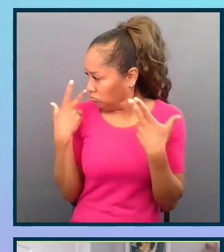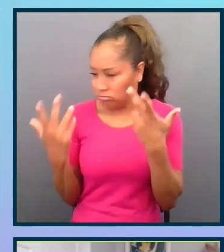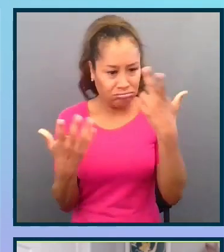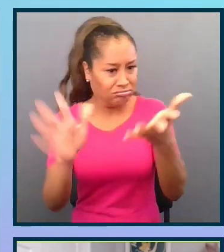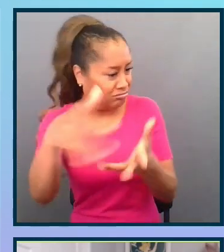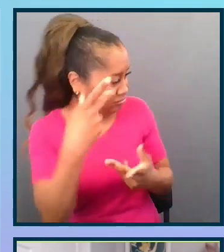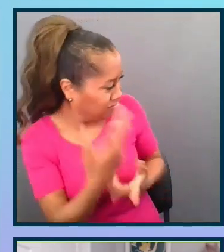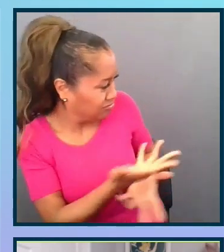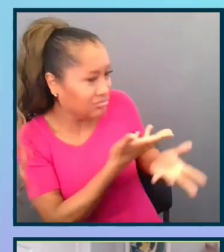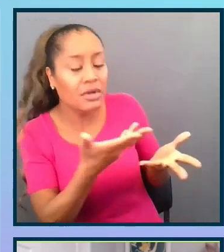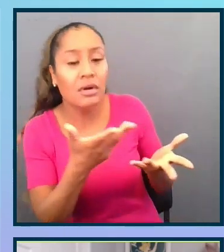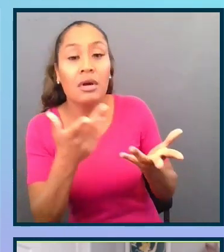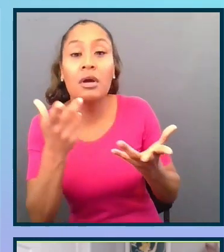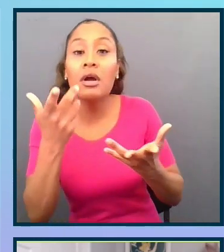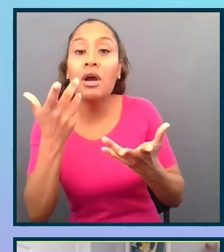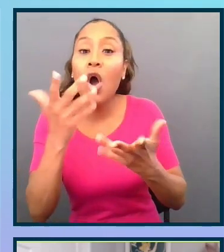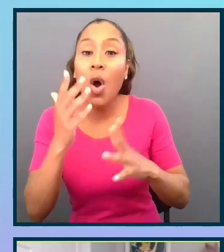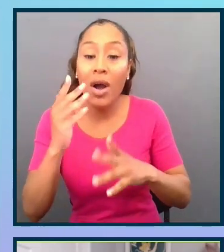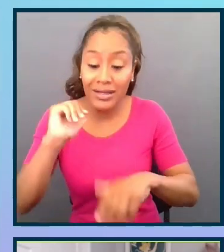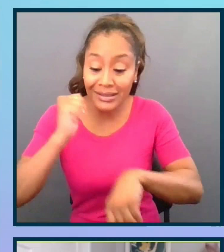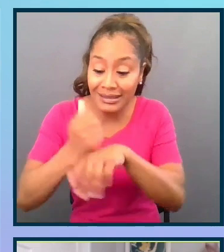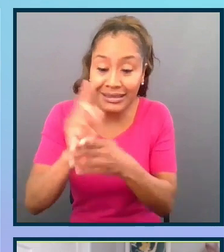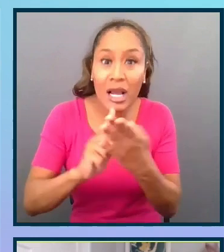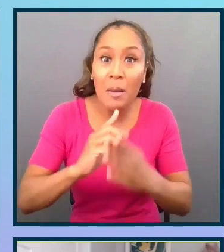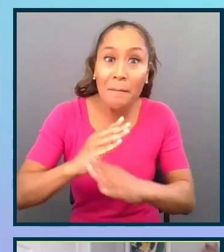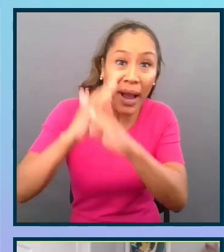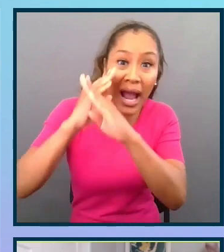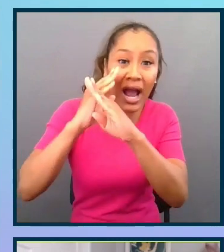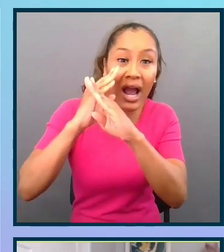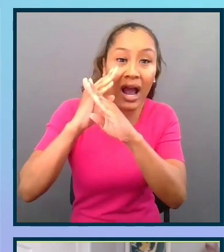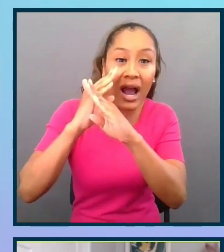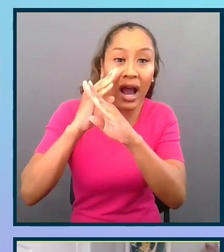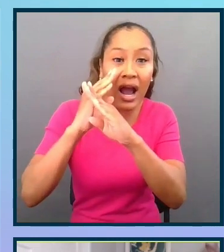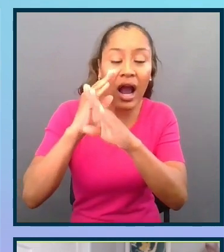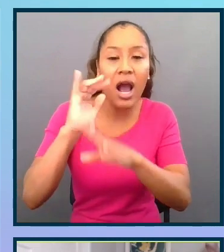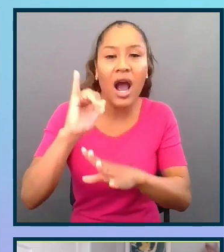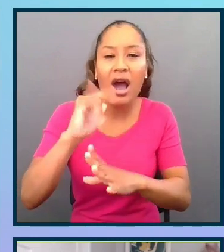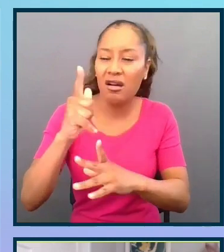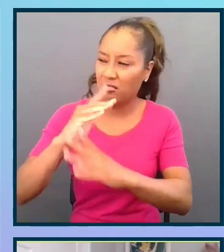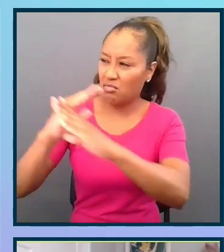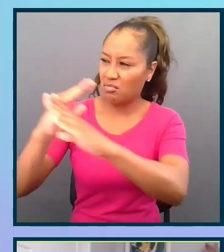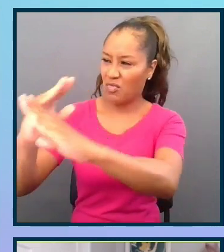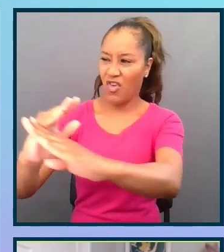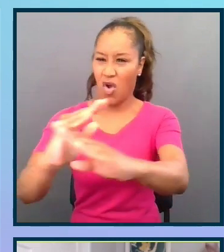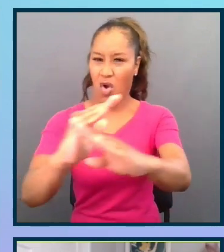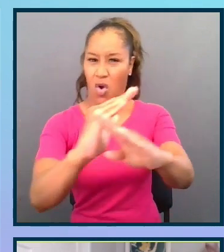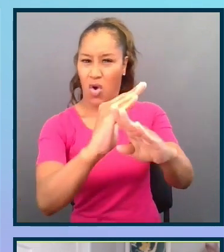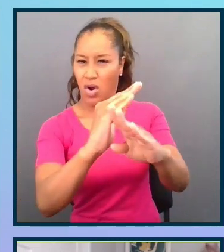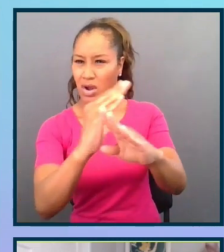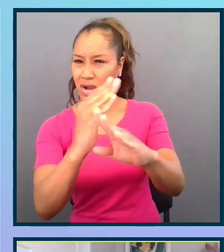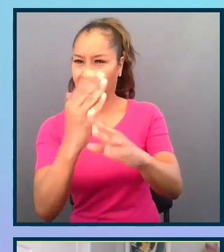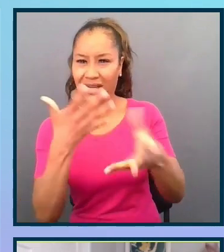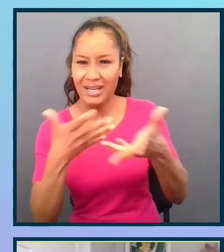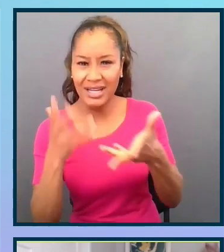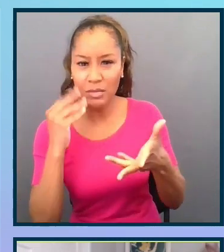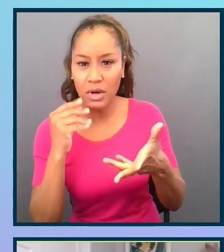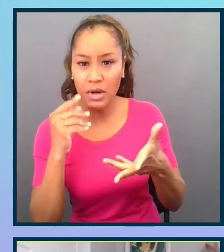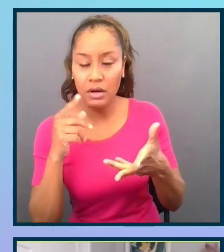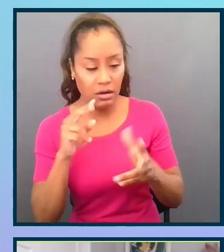that are being baked into designs, actually stop people from interacting with their experience can really impact people.